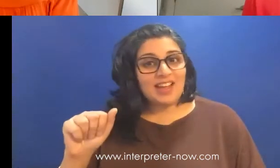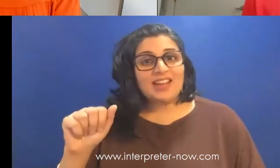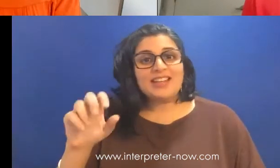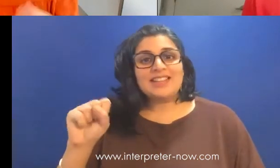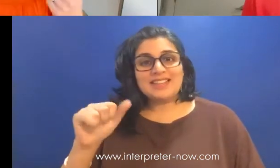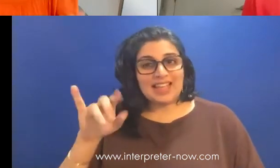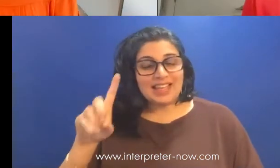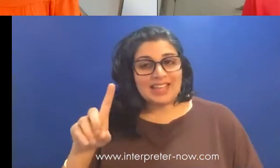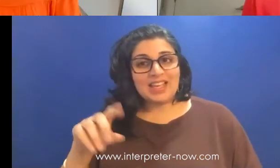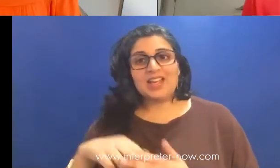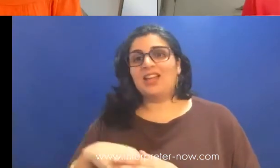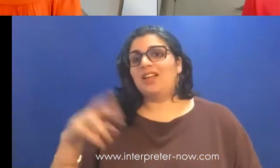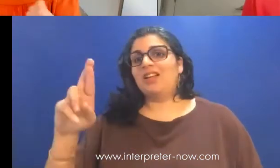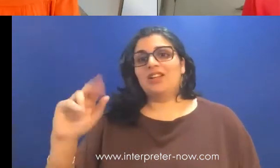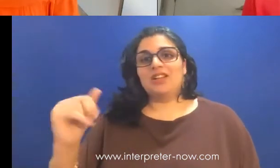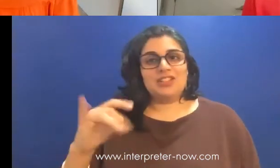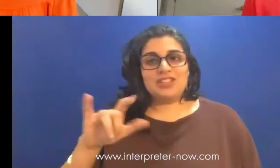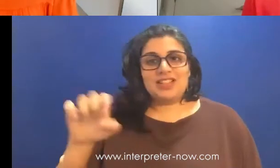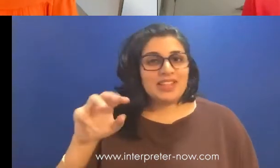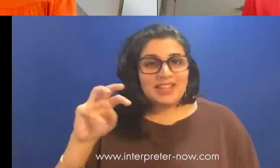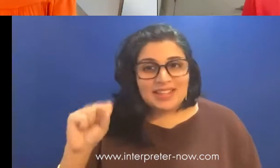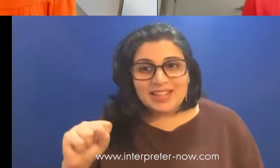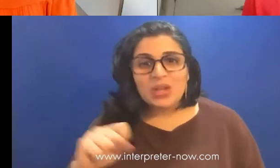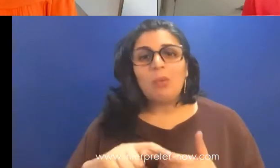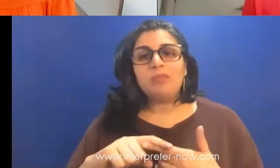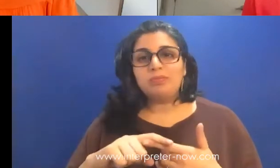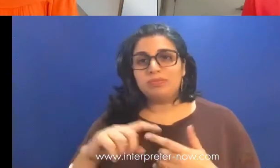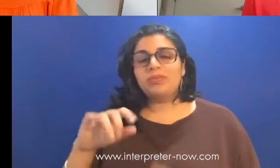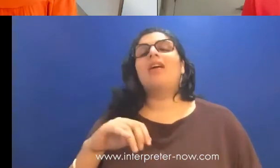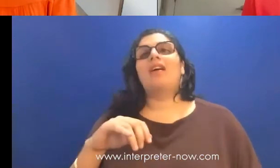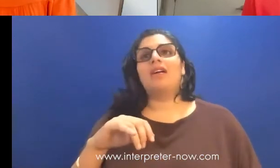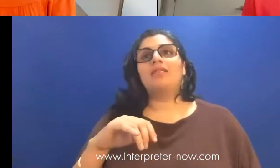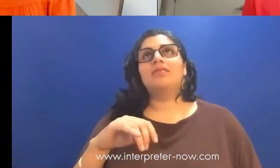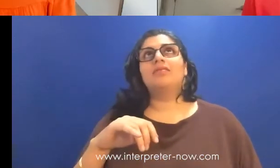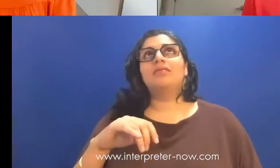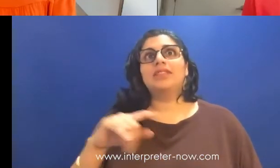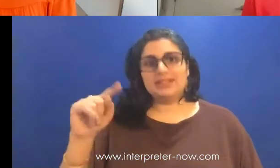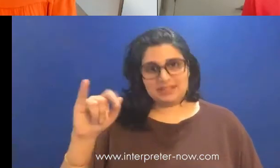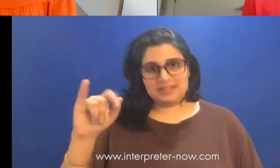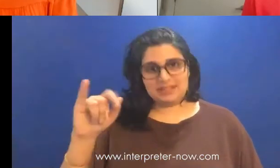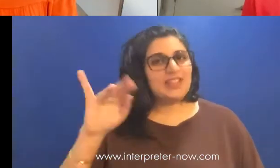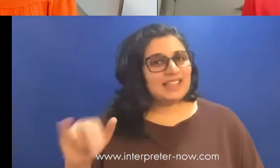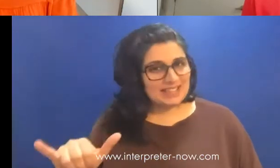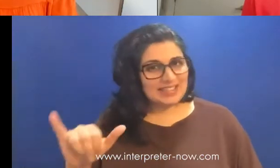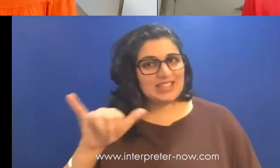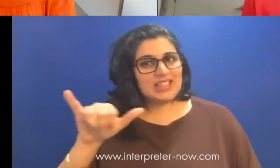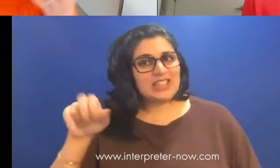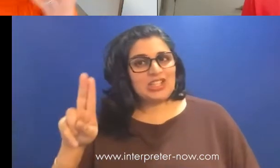Kim, Vanessa Roanhorse, Daisy Auger-Domínguez, and Tiffany Yu, as well as Ritu Bhasin.